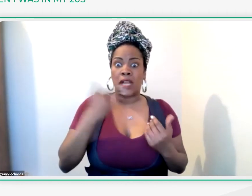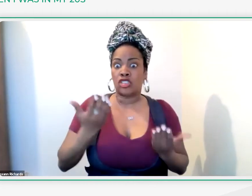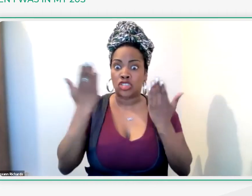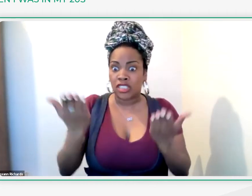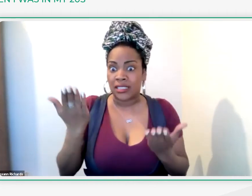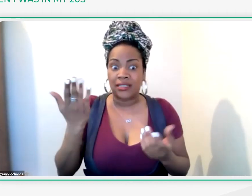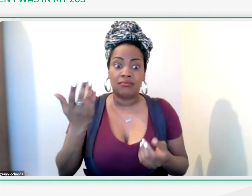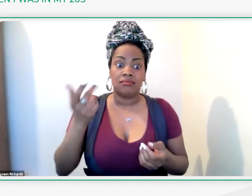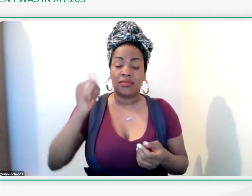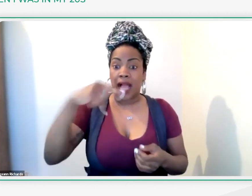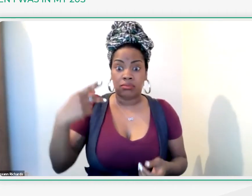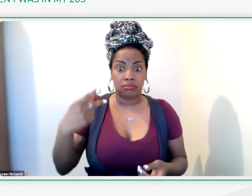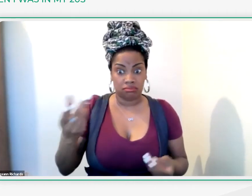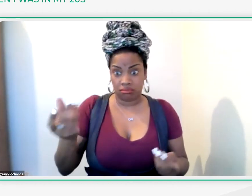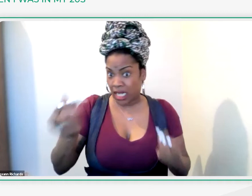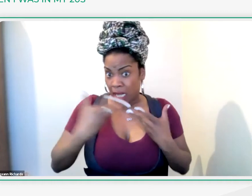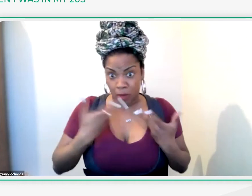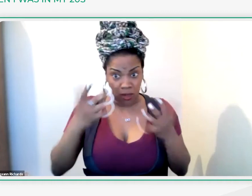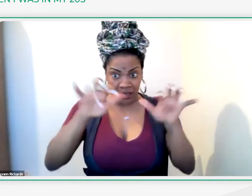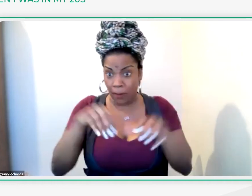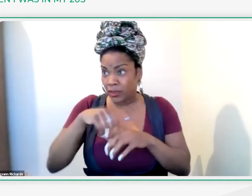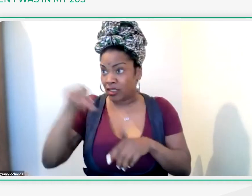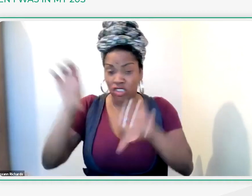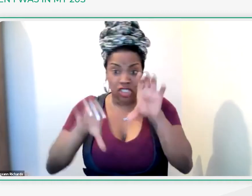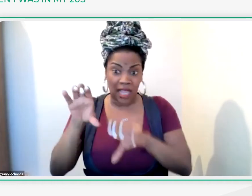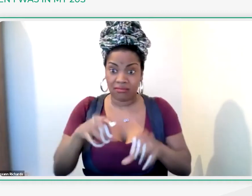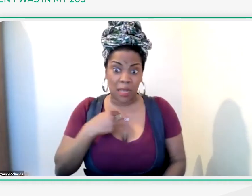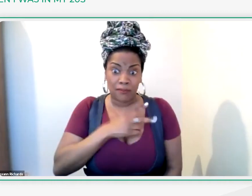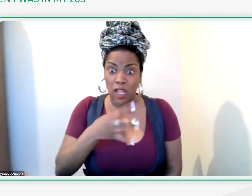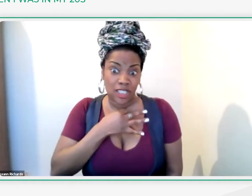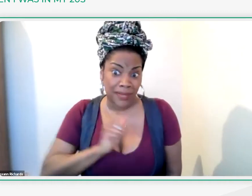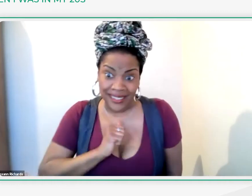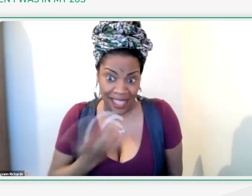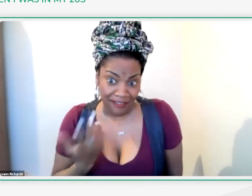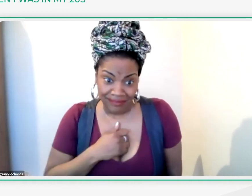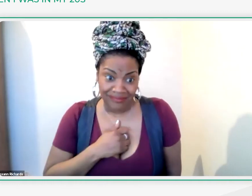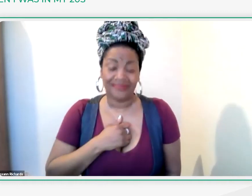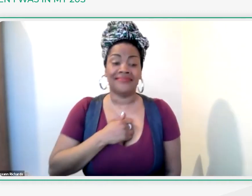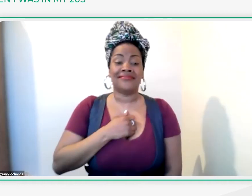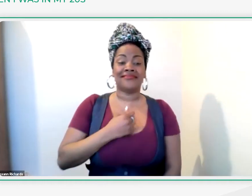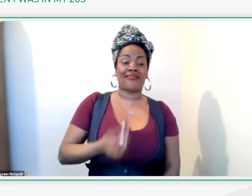Maybe you're not. But if you have some suggestions, please let me know. Go ahead and type that into the chat.